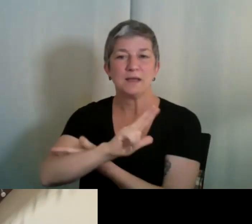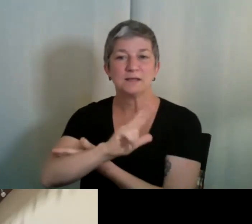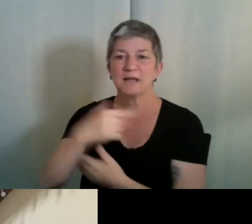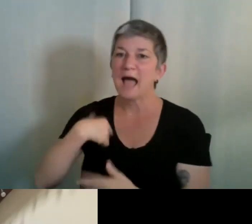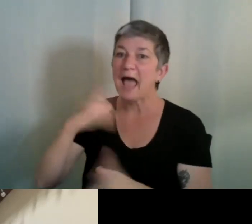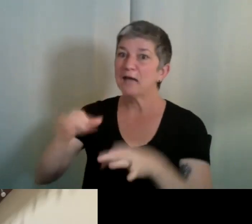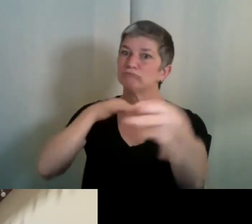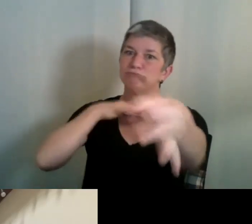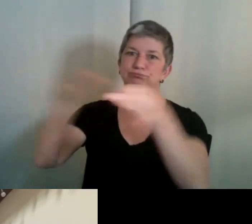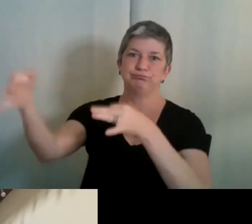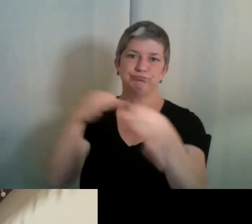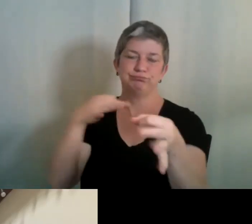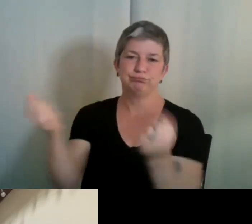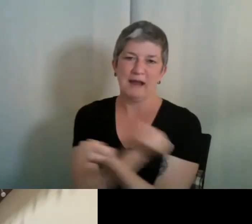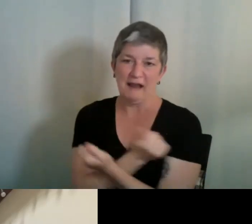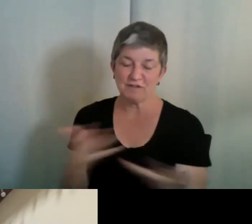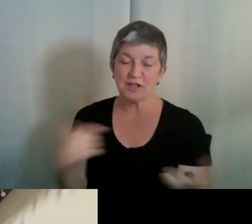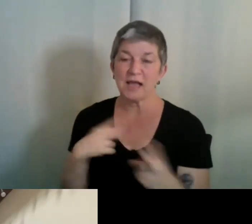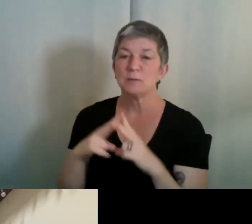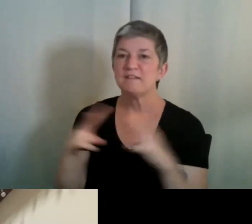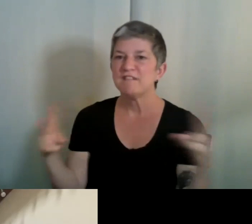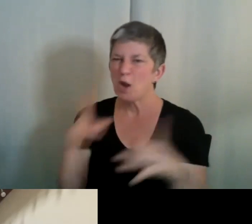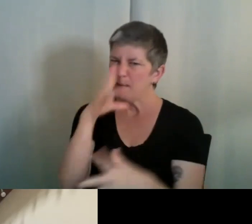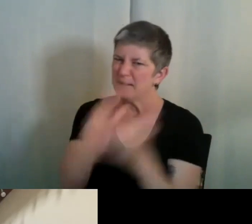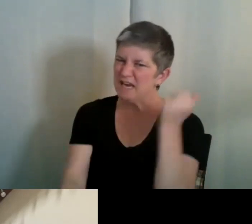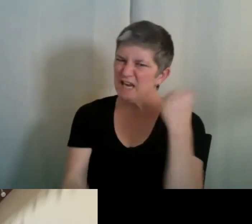out there for them. And I had to be very mean. And it's not in my